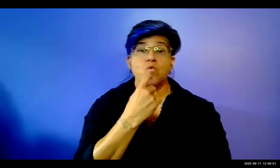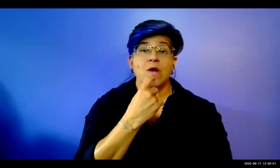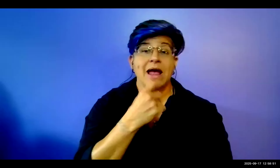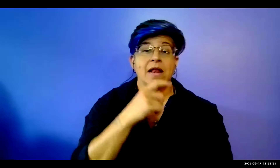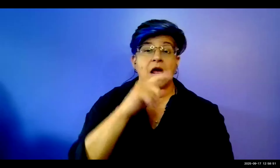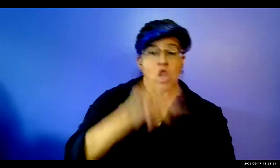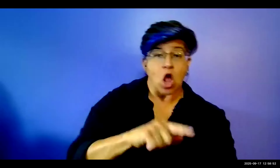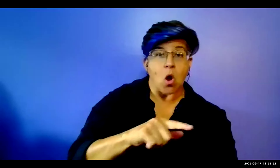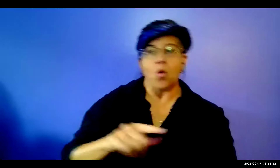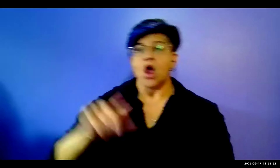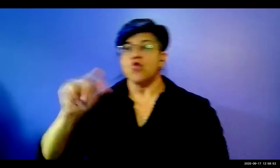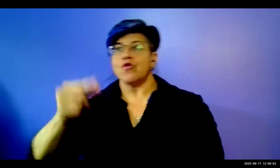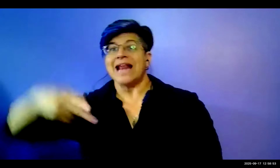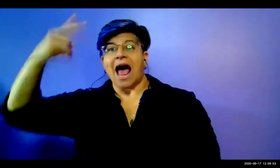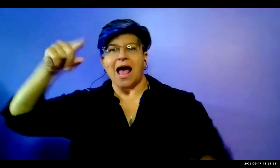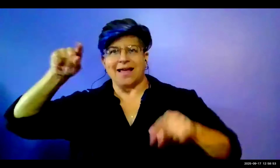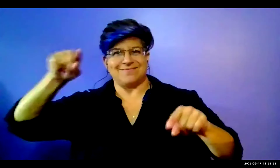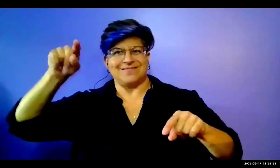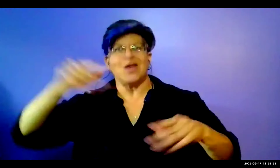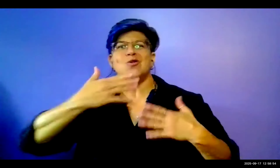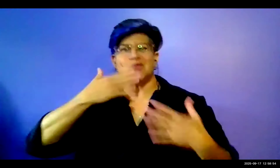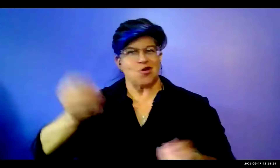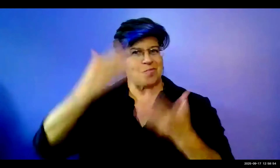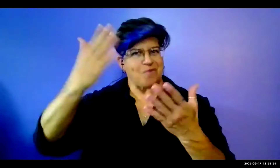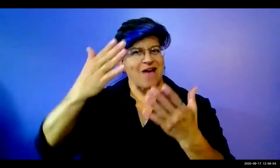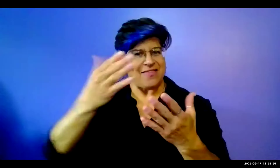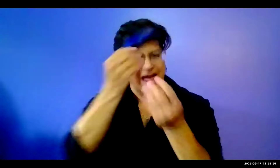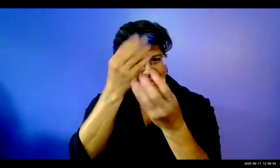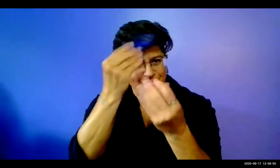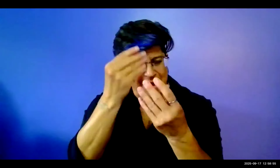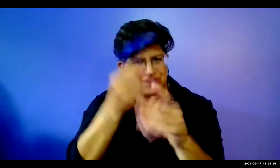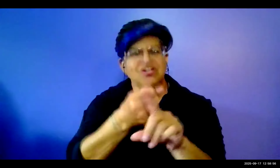So, it is good to give that information in the extended description also.